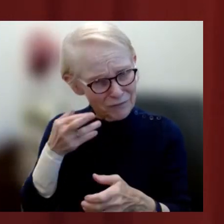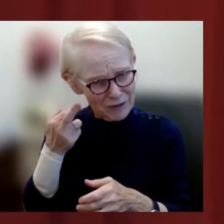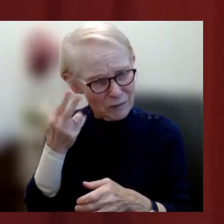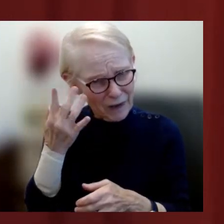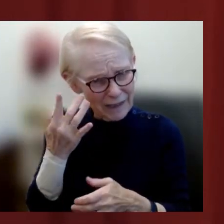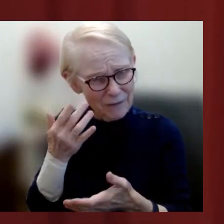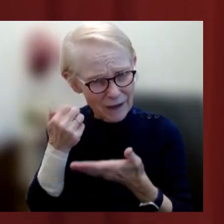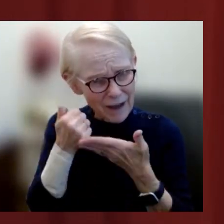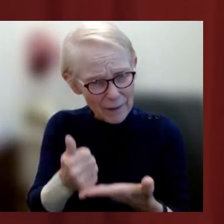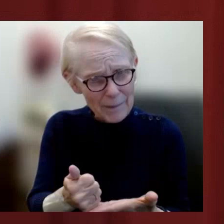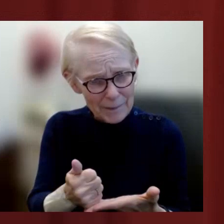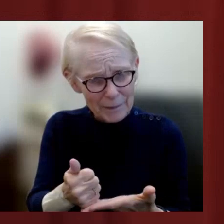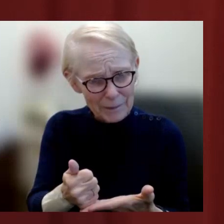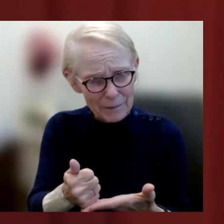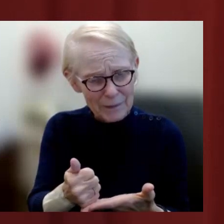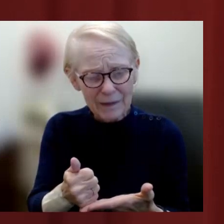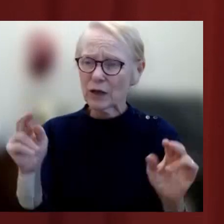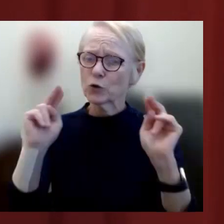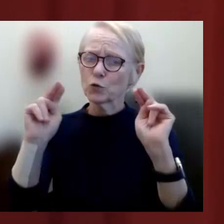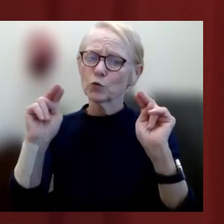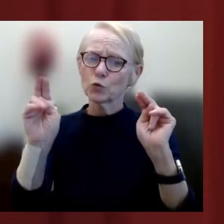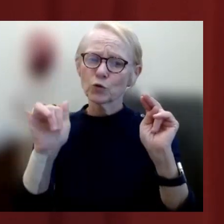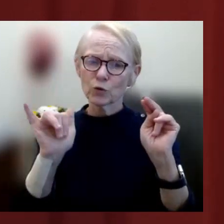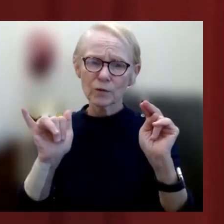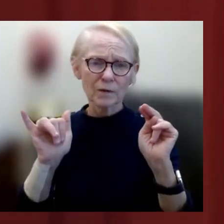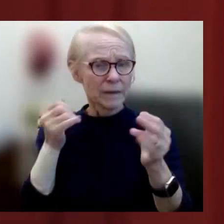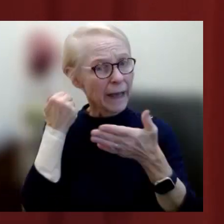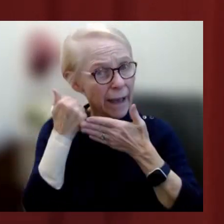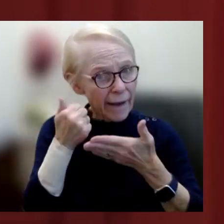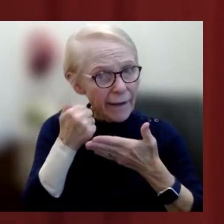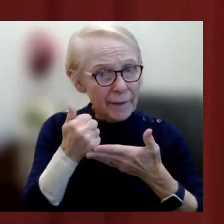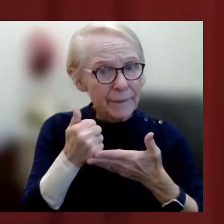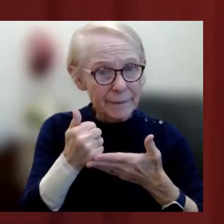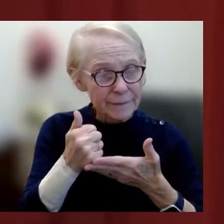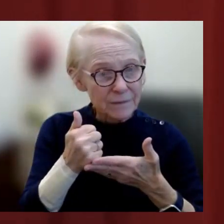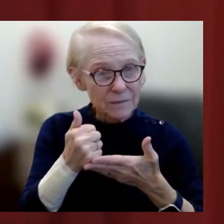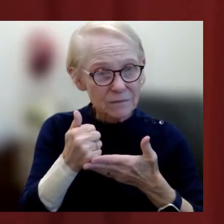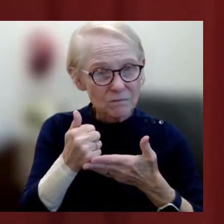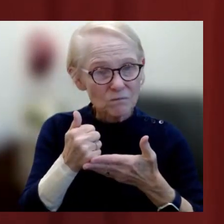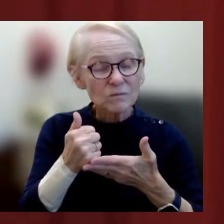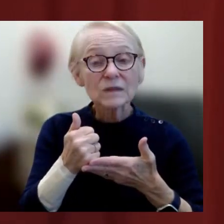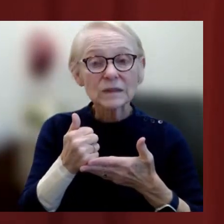they're non-partisan as well they're there to help you fulfill that process because they want